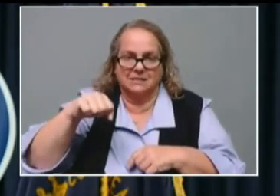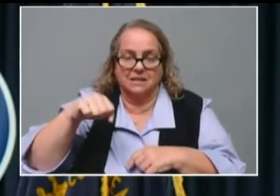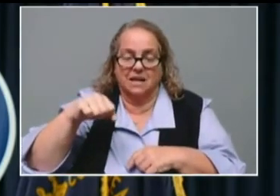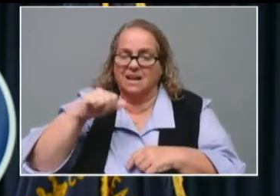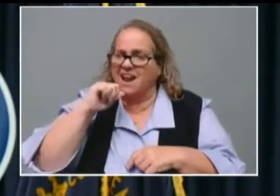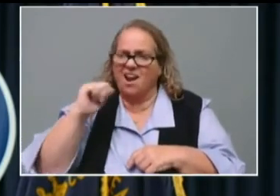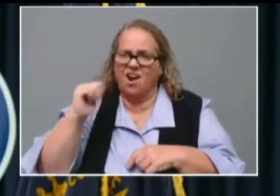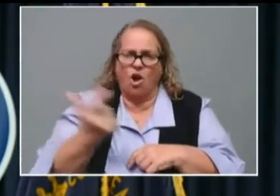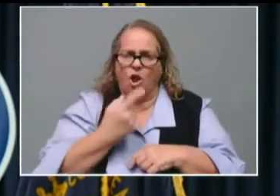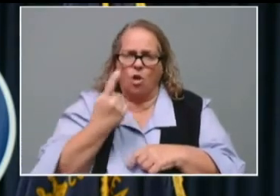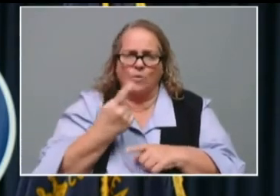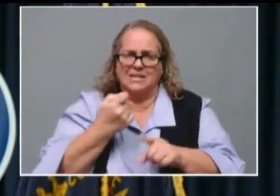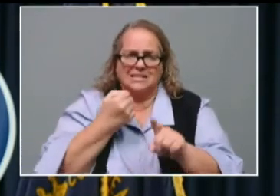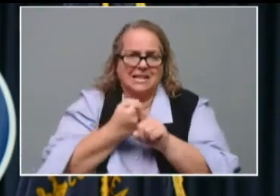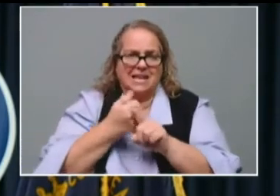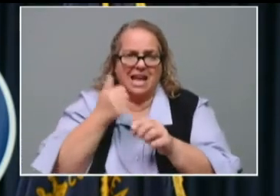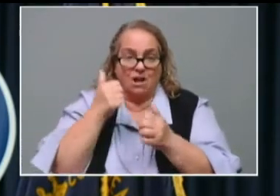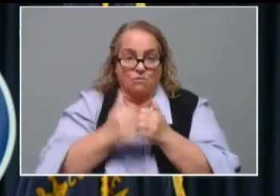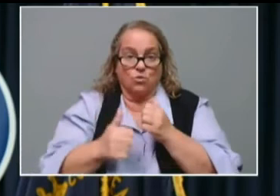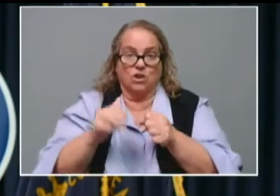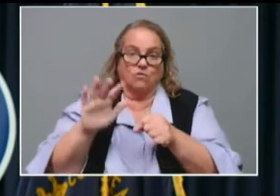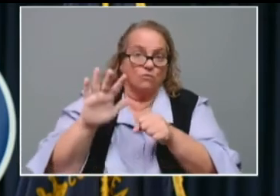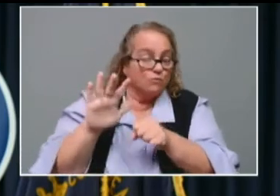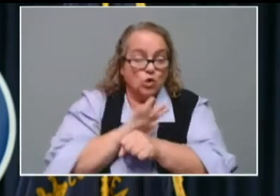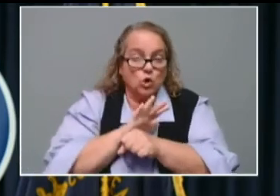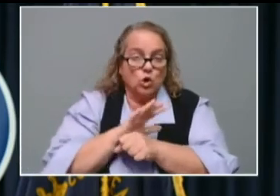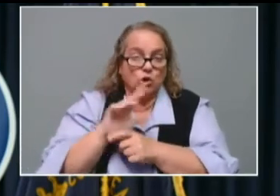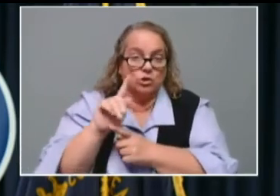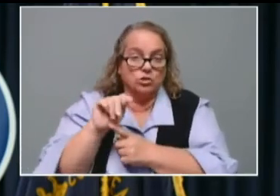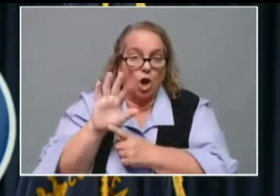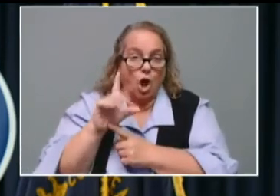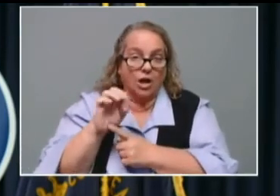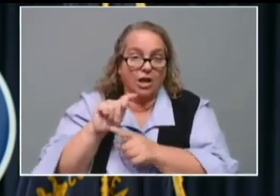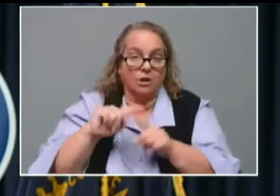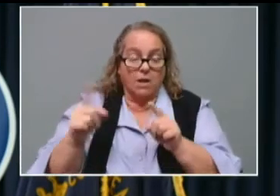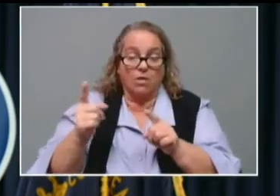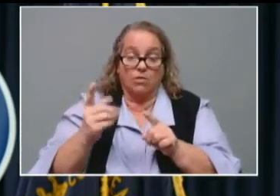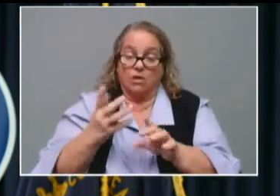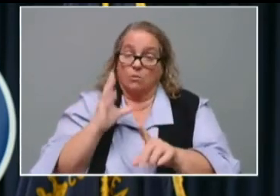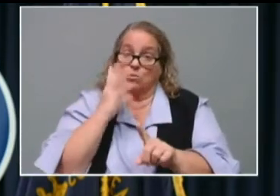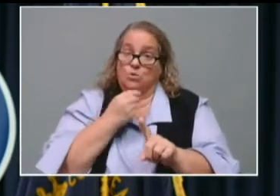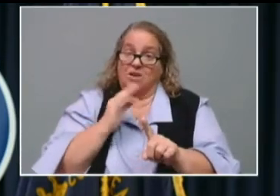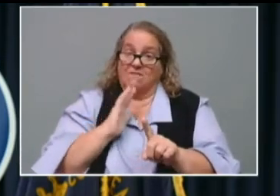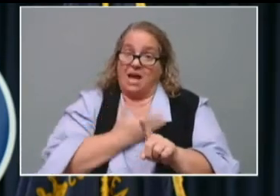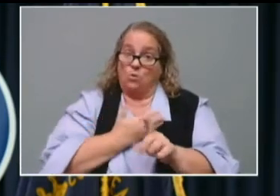every full target. But the beauty of our incentives is that there aren't